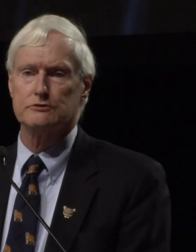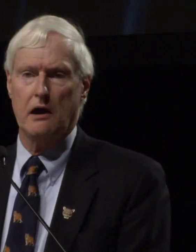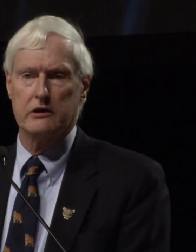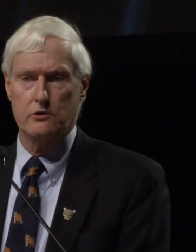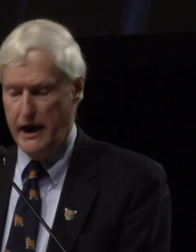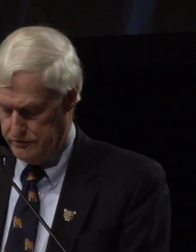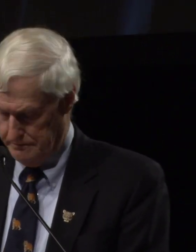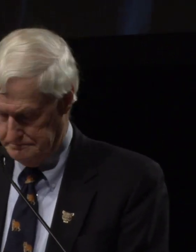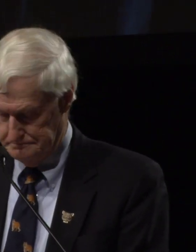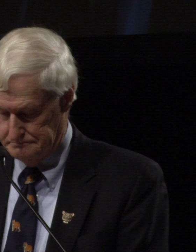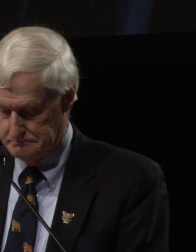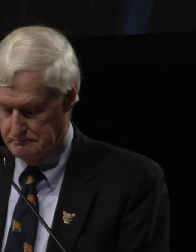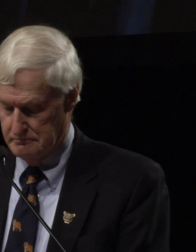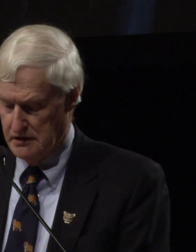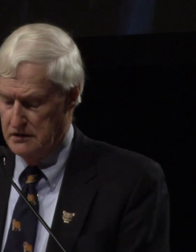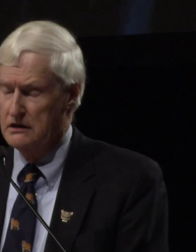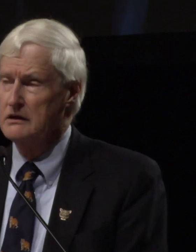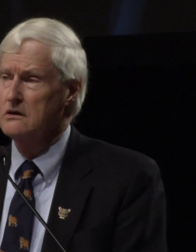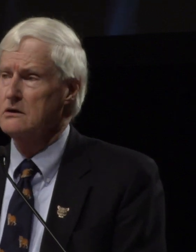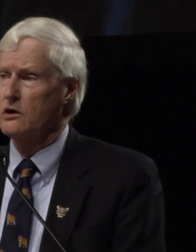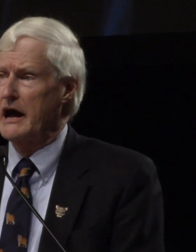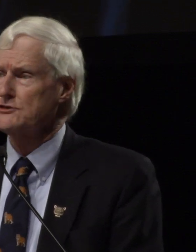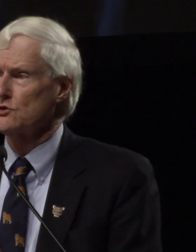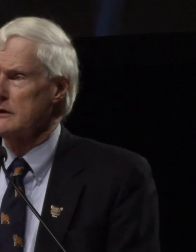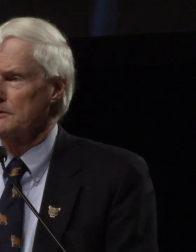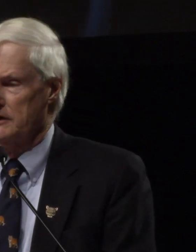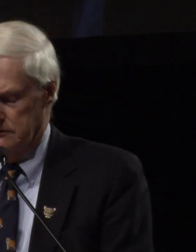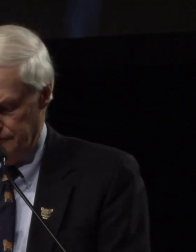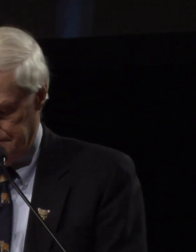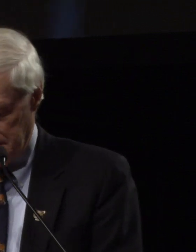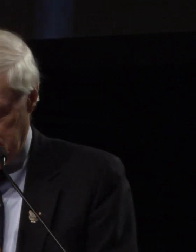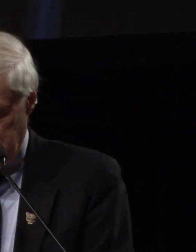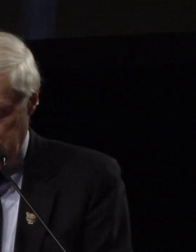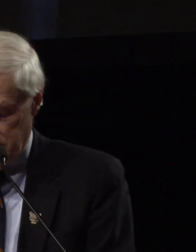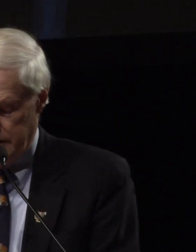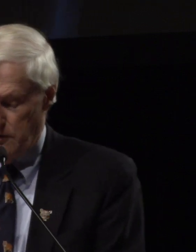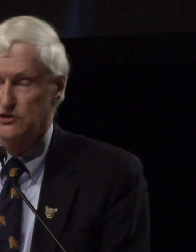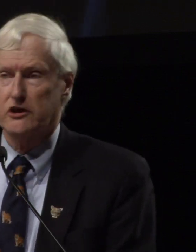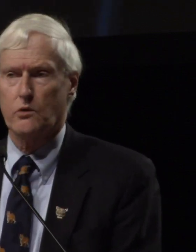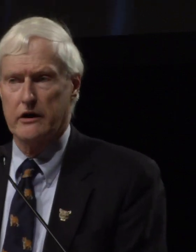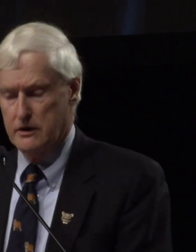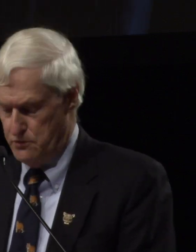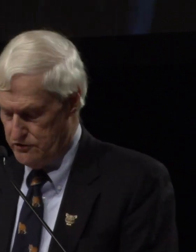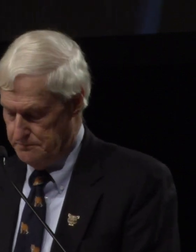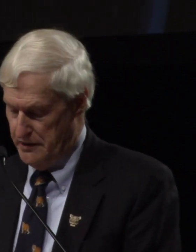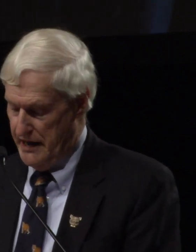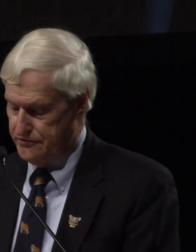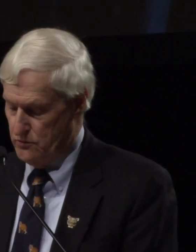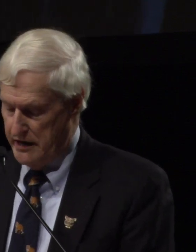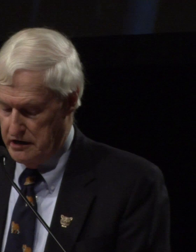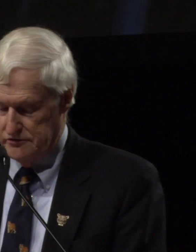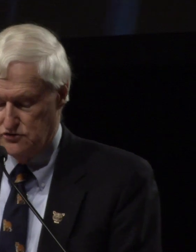RANKED? I TRULY BELIEVE THAT IF WE CONTINUE ON OUR PRESENT PATH, A RANKING IN THE TOP 100